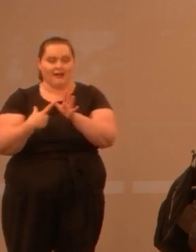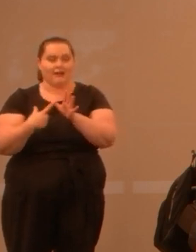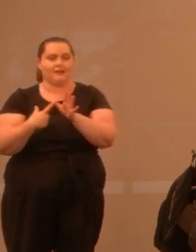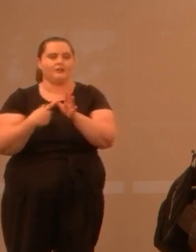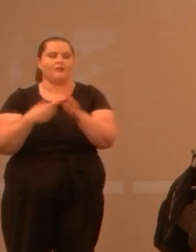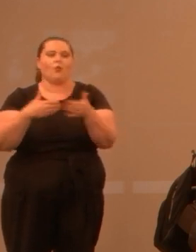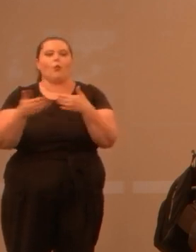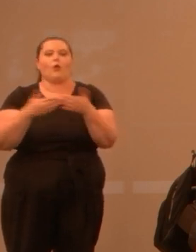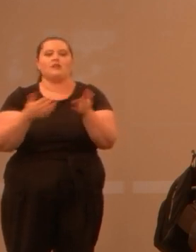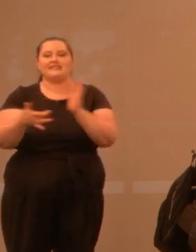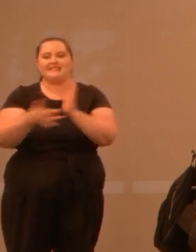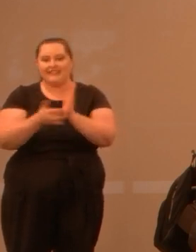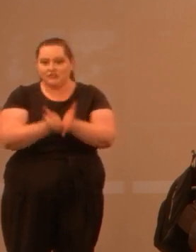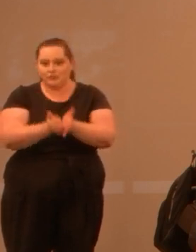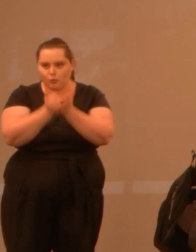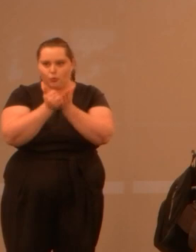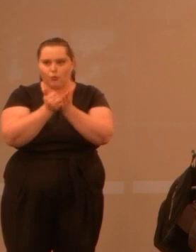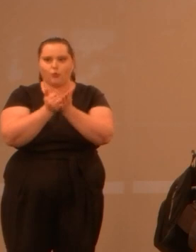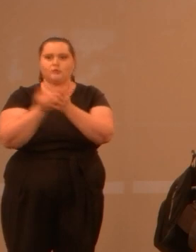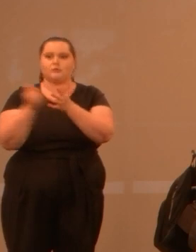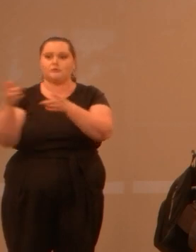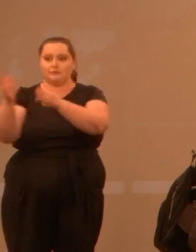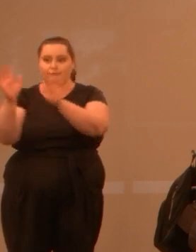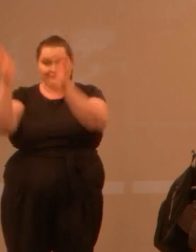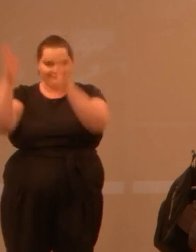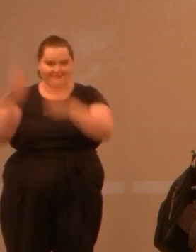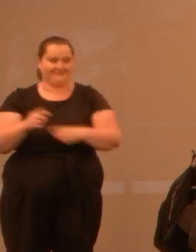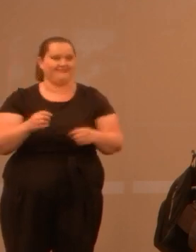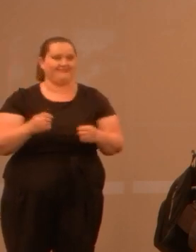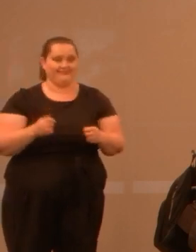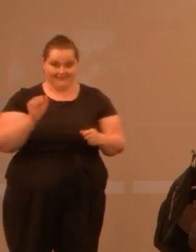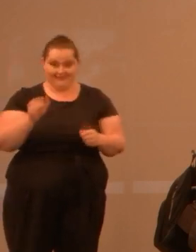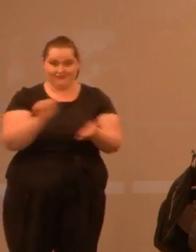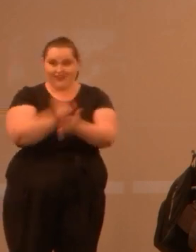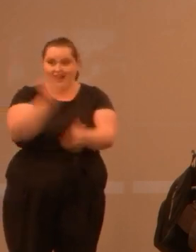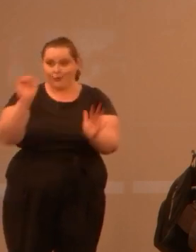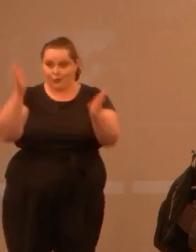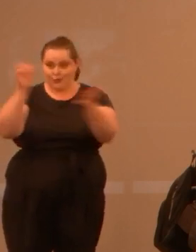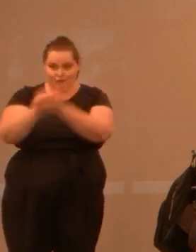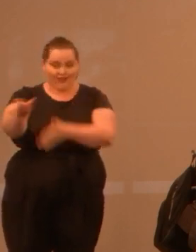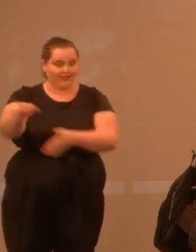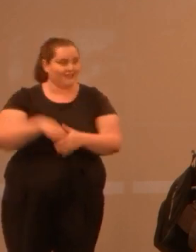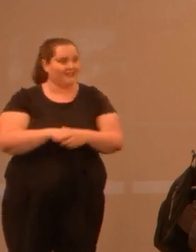Technical Support, our captioning. Yeah, absolutely, we have captioning,